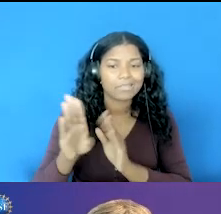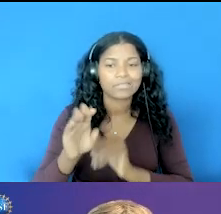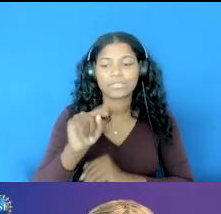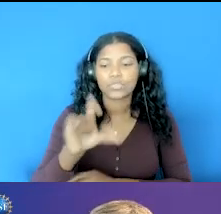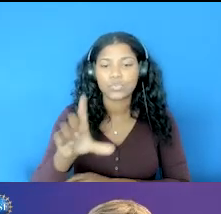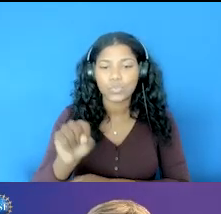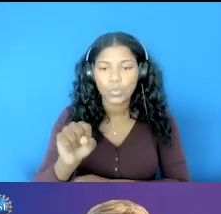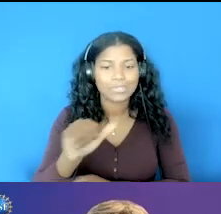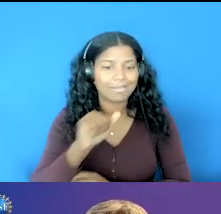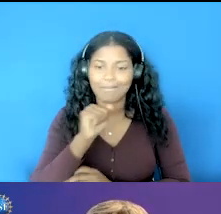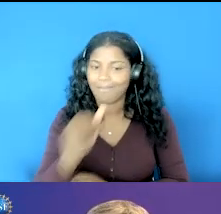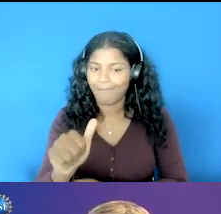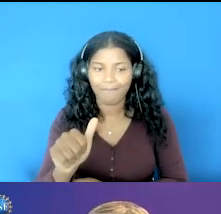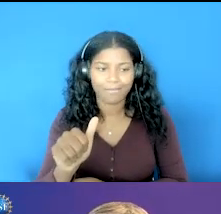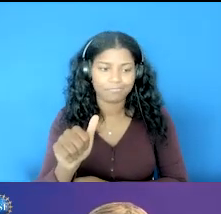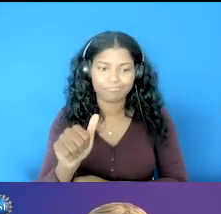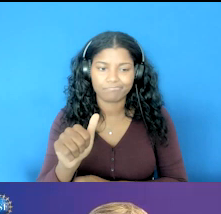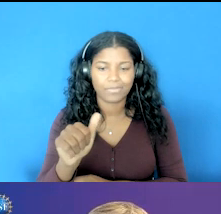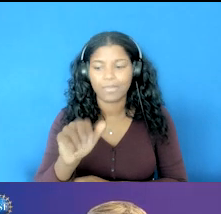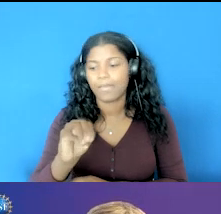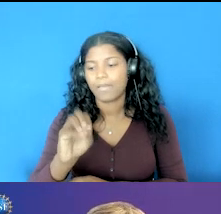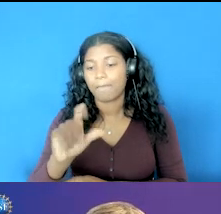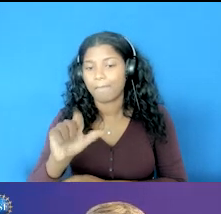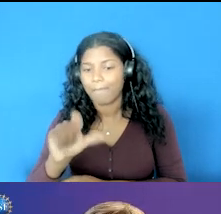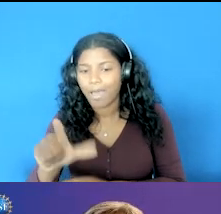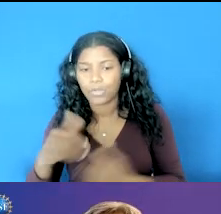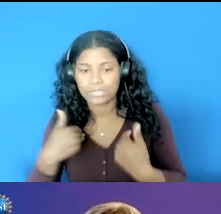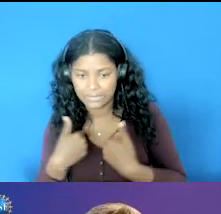So very diverse species that are non-model, not established models.